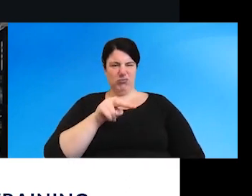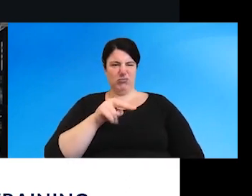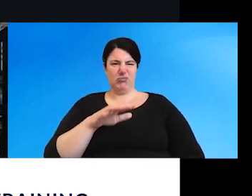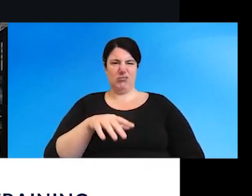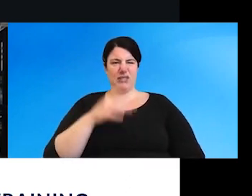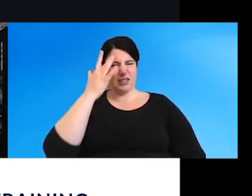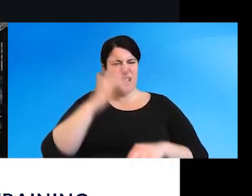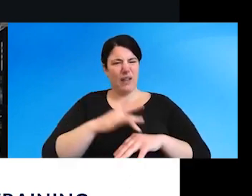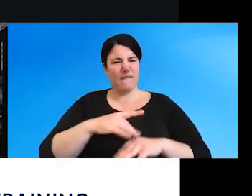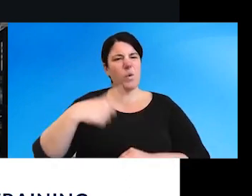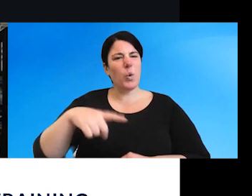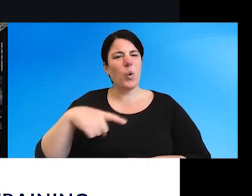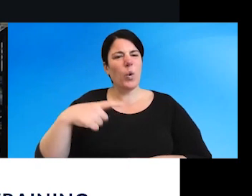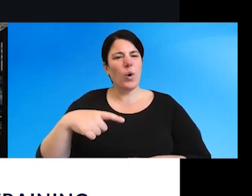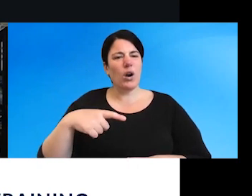It's great to have ideas in place